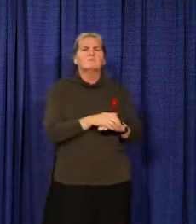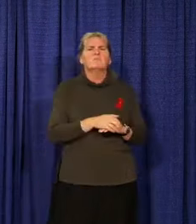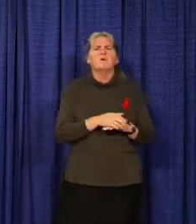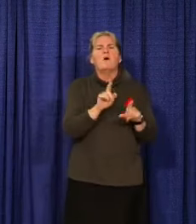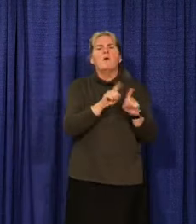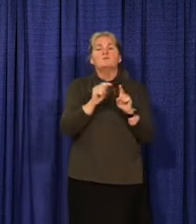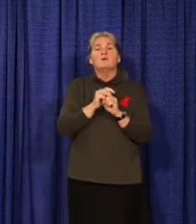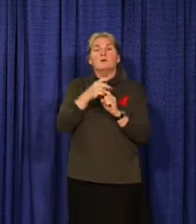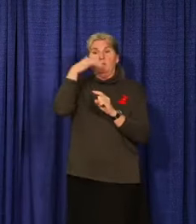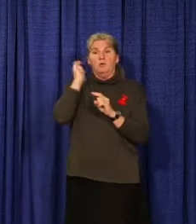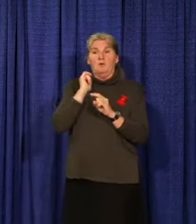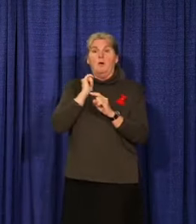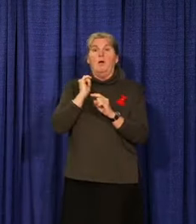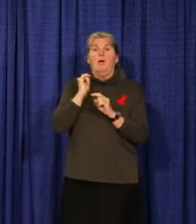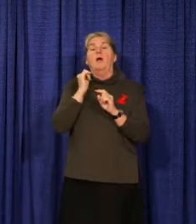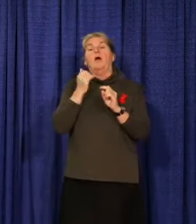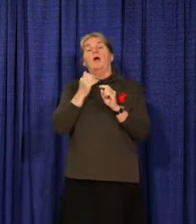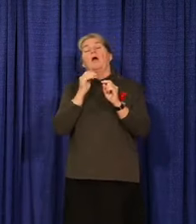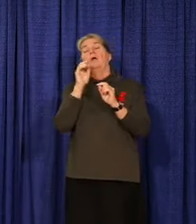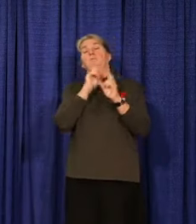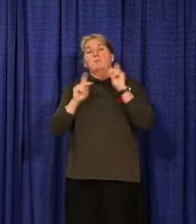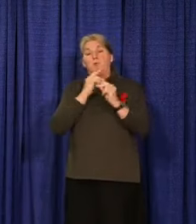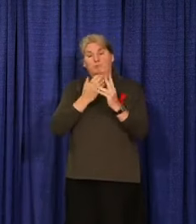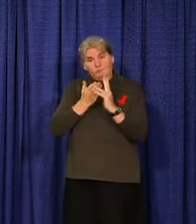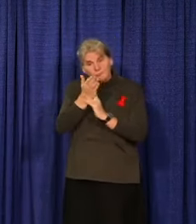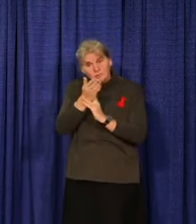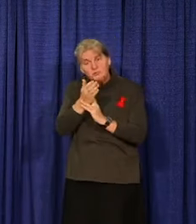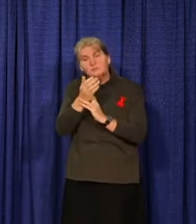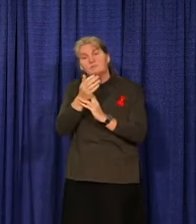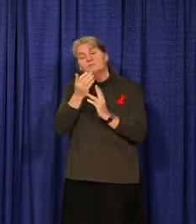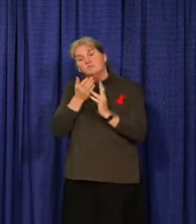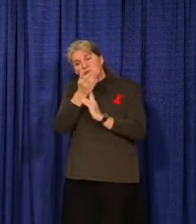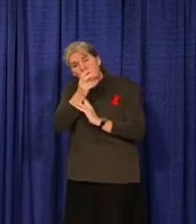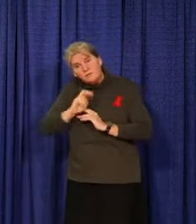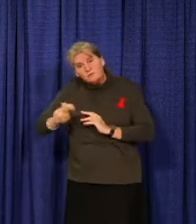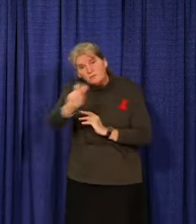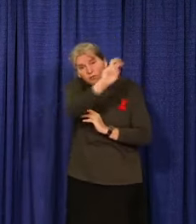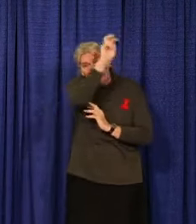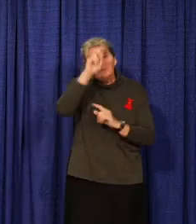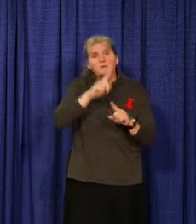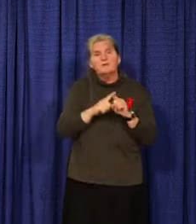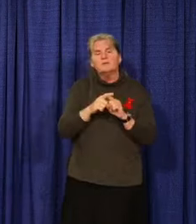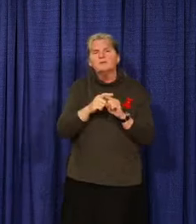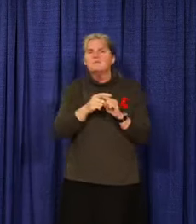Individuals in transit through the Yukon may also be contacted with a reminder to remain on the